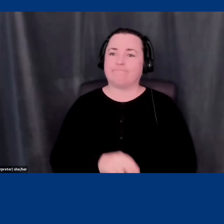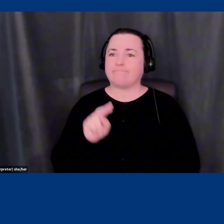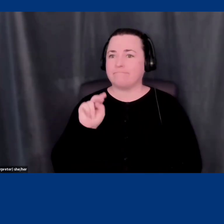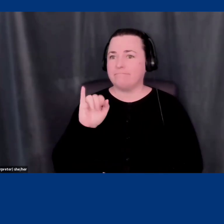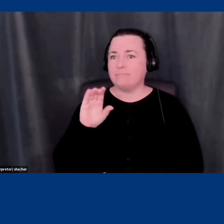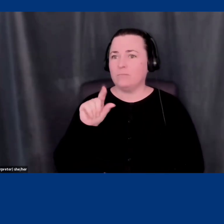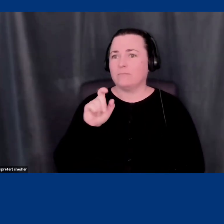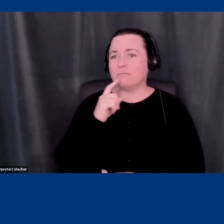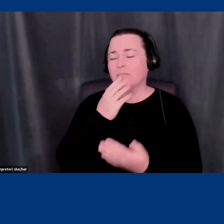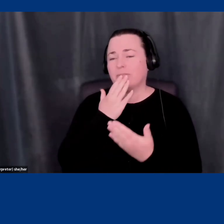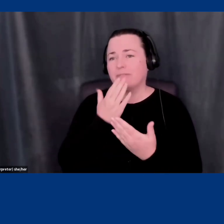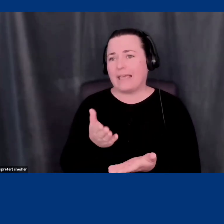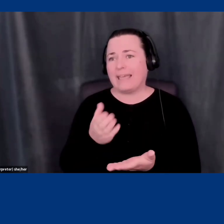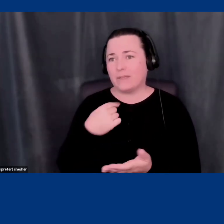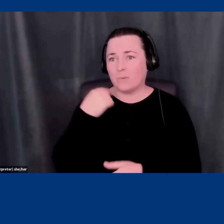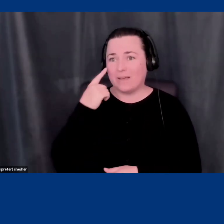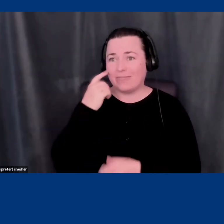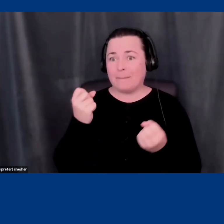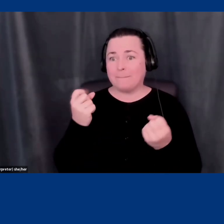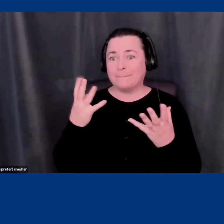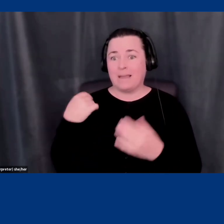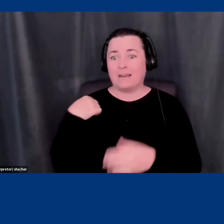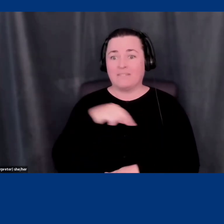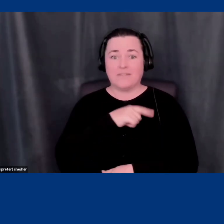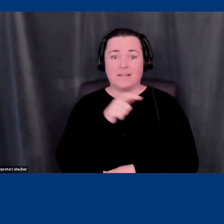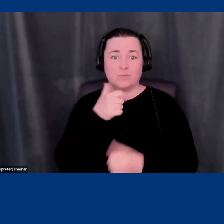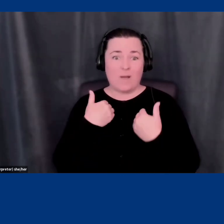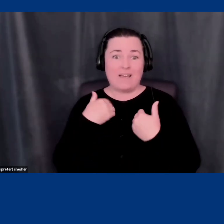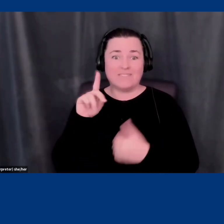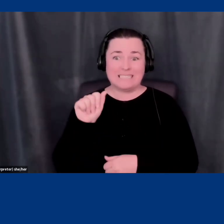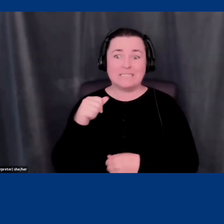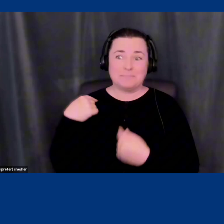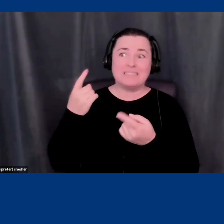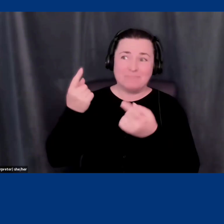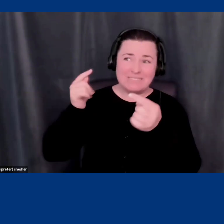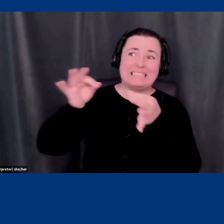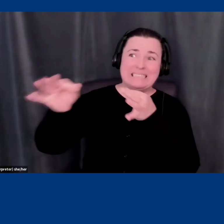disabilities have been saying that to various providers for a lot of years.